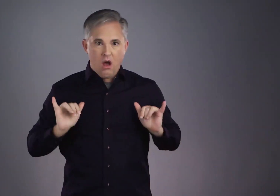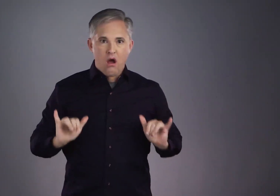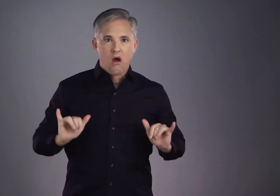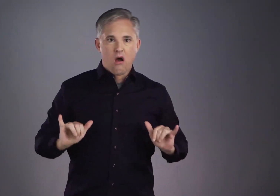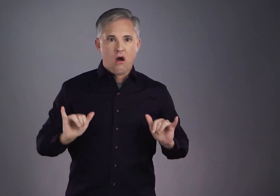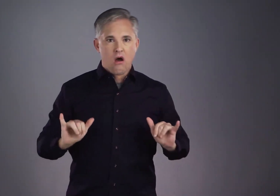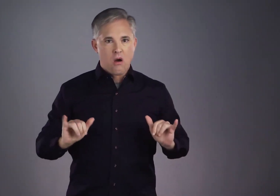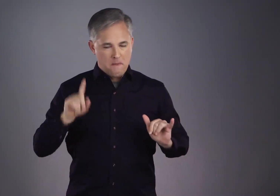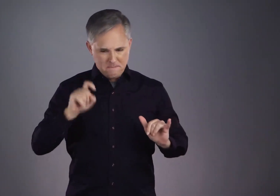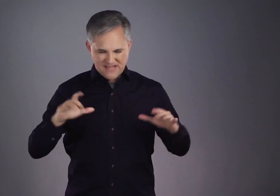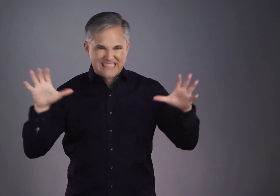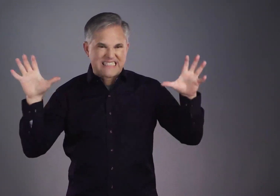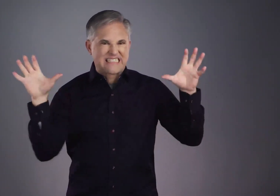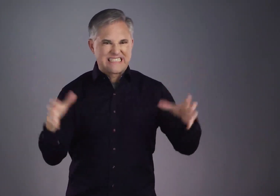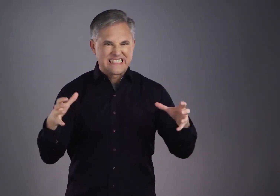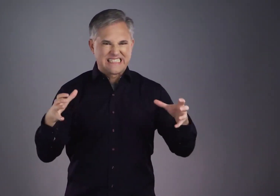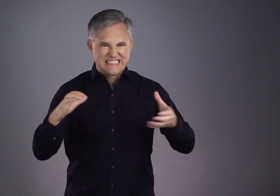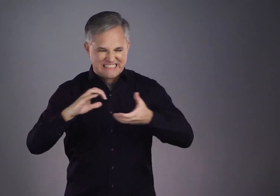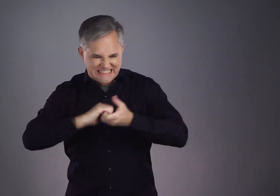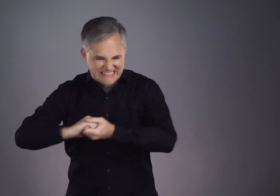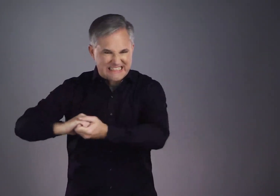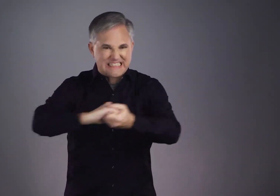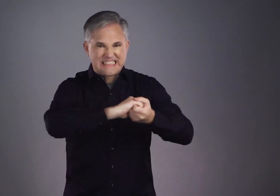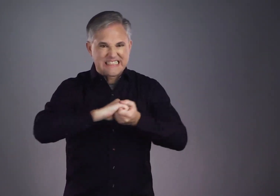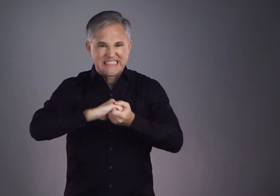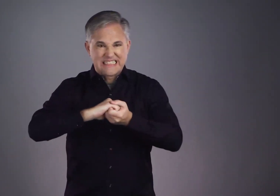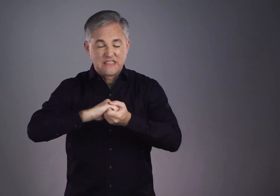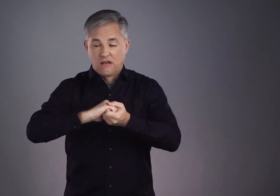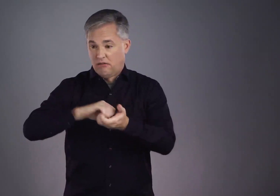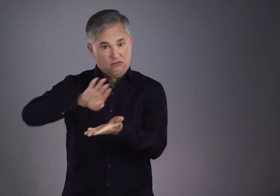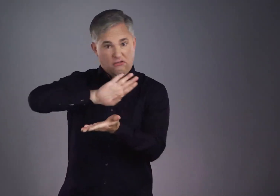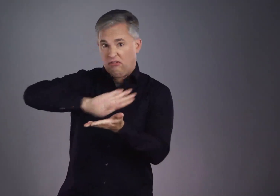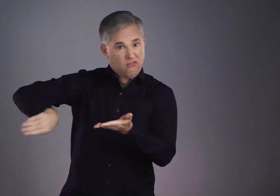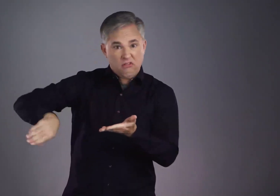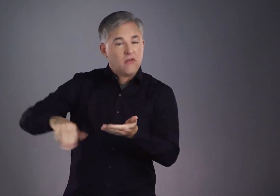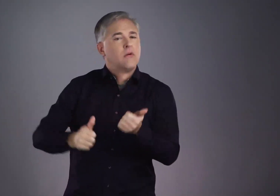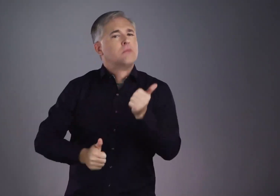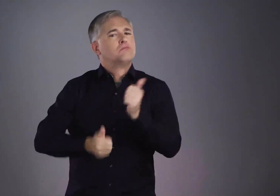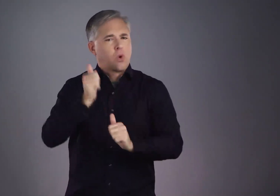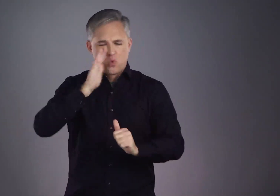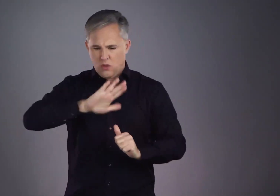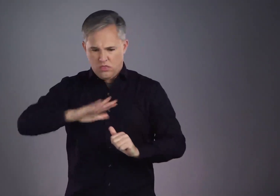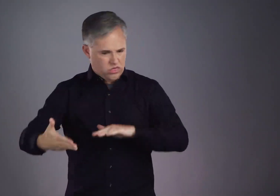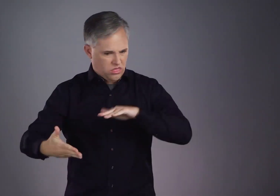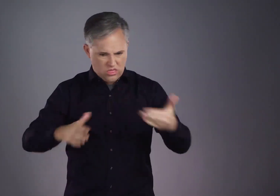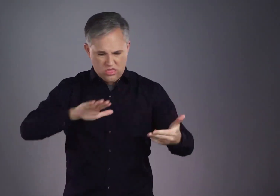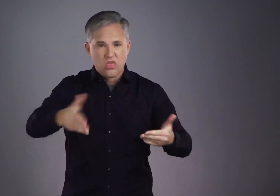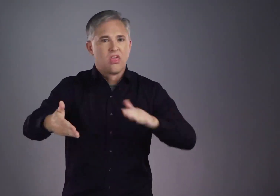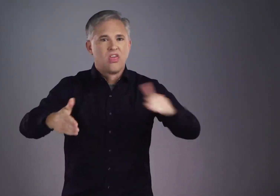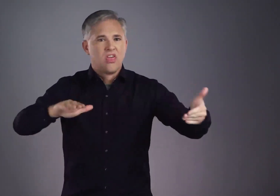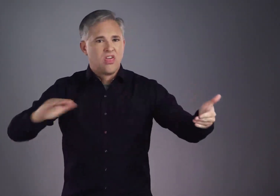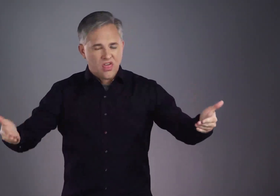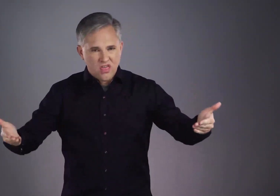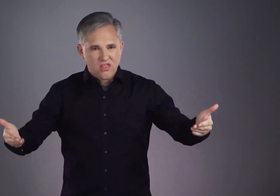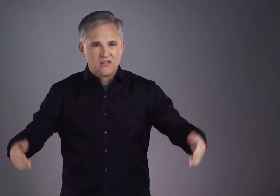We alcoholics see that we must work together and hang together, else most of us will finally die alone.